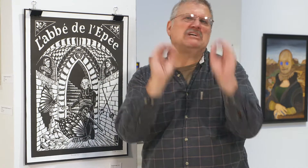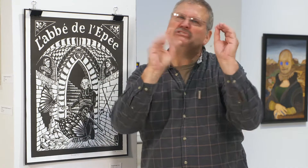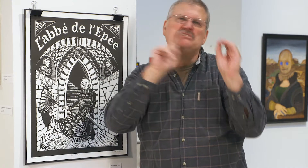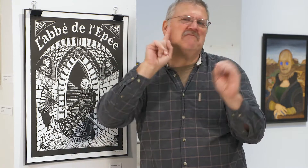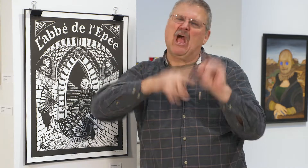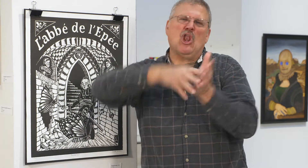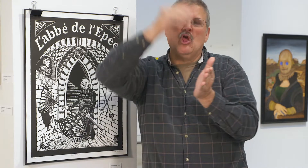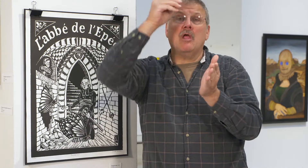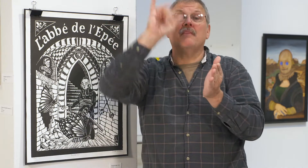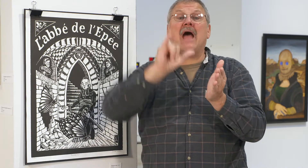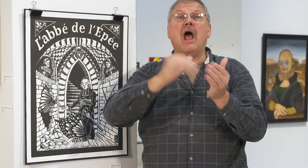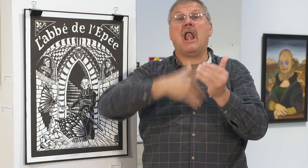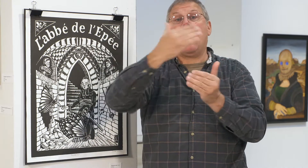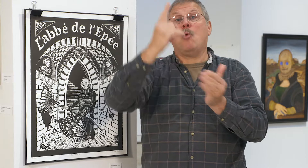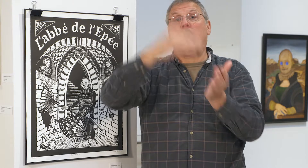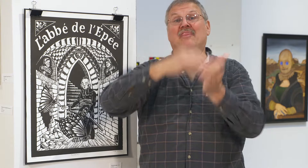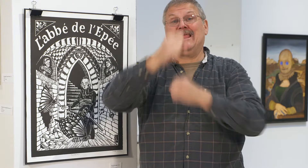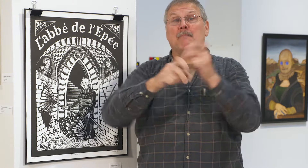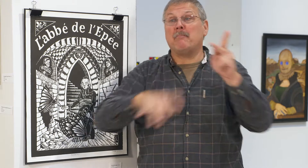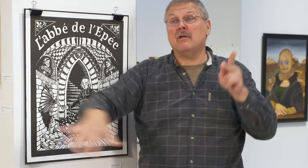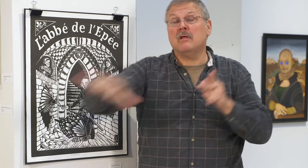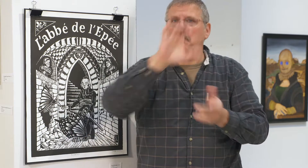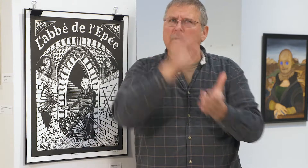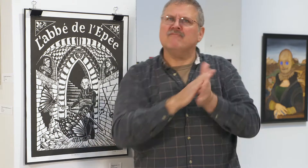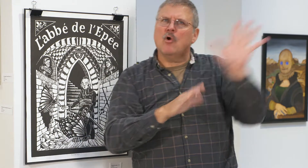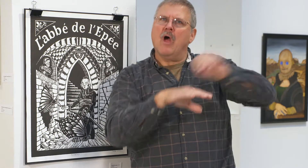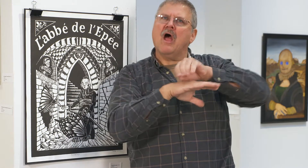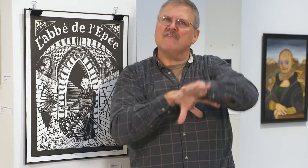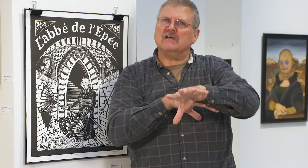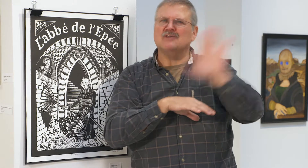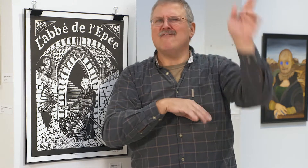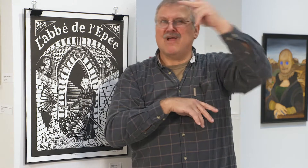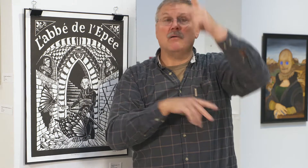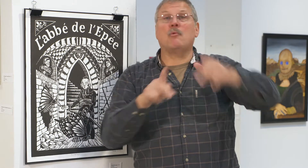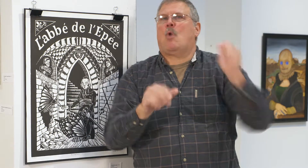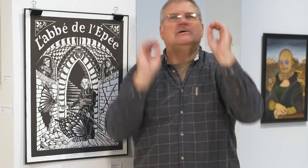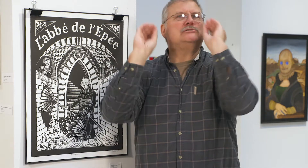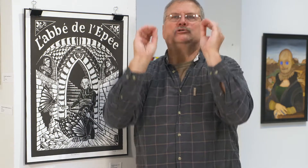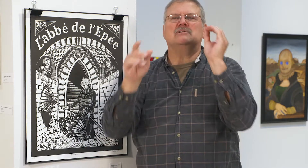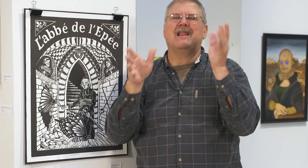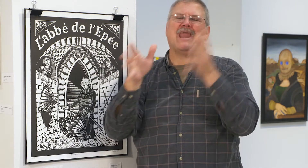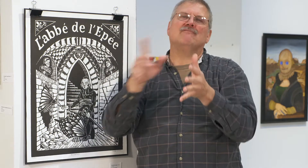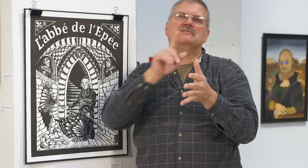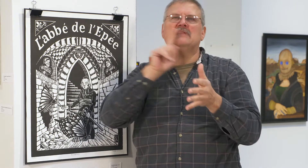so a deaf person could not learn or be taught anything. That idea influenced education for over one thousand years,